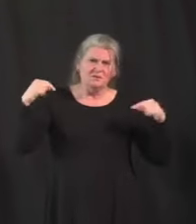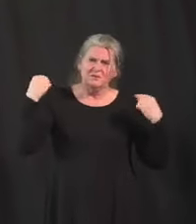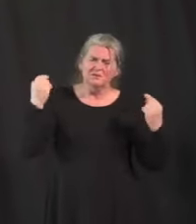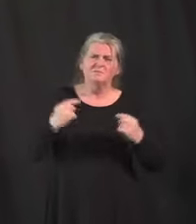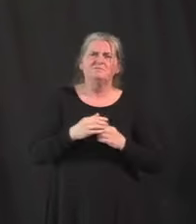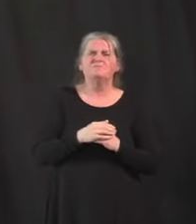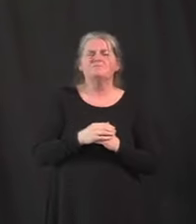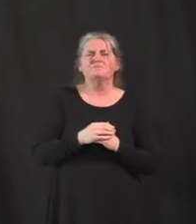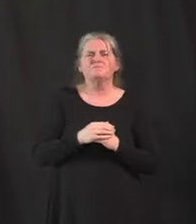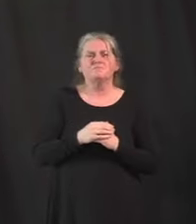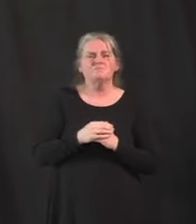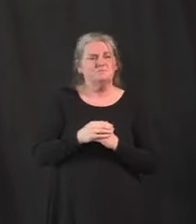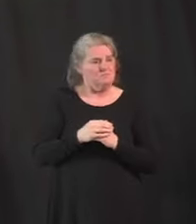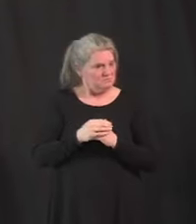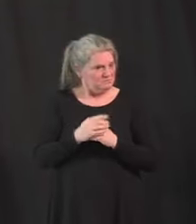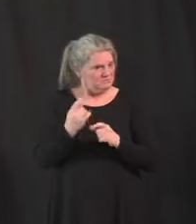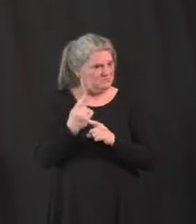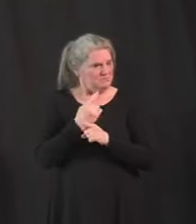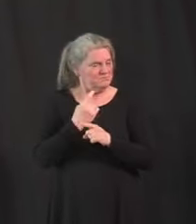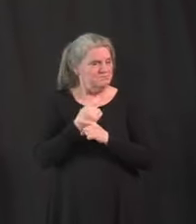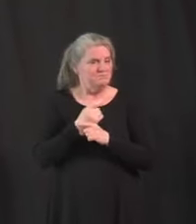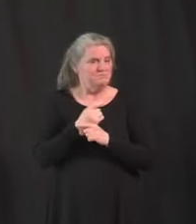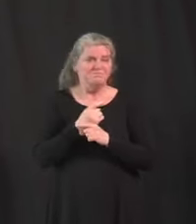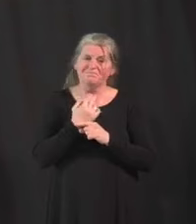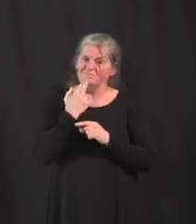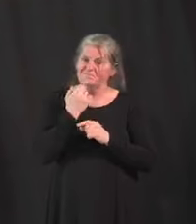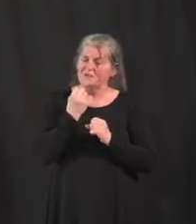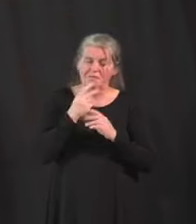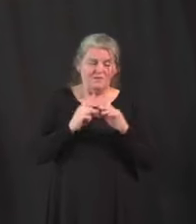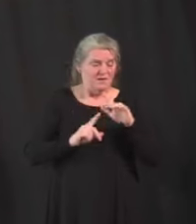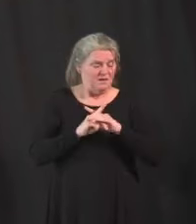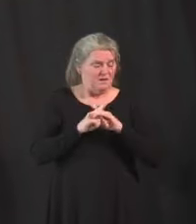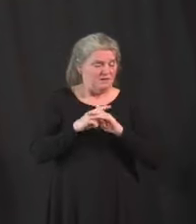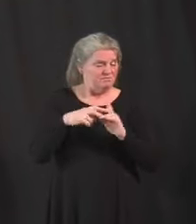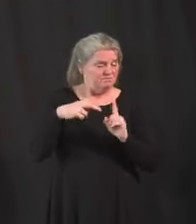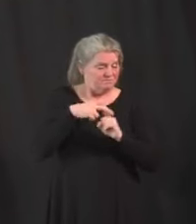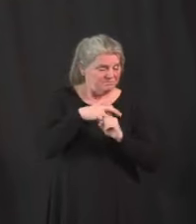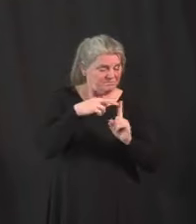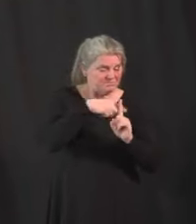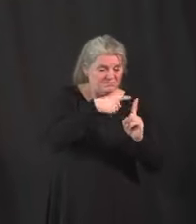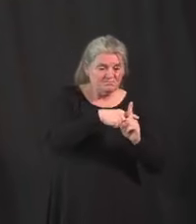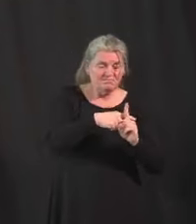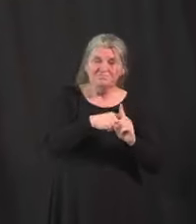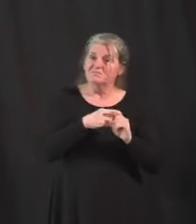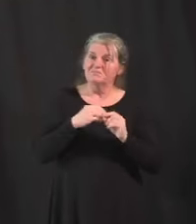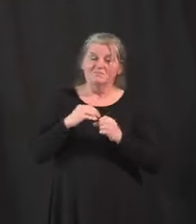THAT WE'RE GETTING AS FAR AS CASES AND NO COMMUNITY SPREAD. WE AGAIN WILL CONTINUE TO